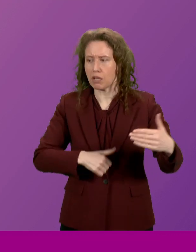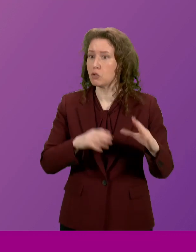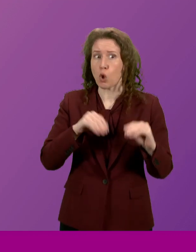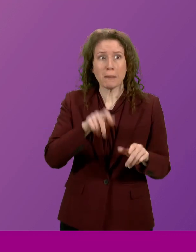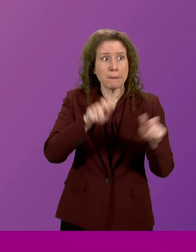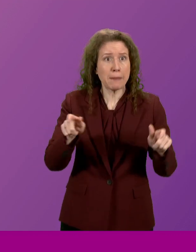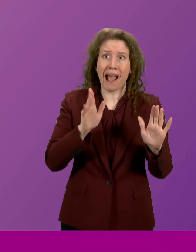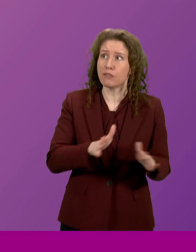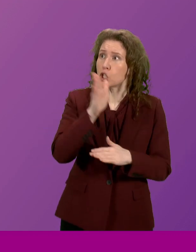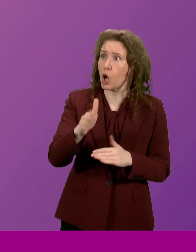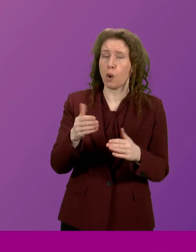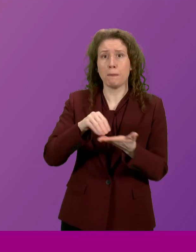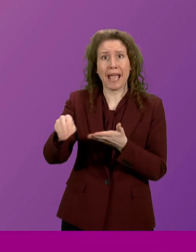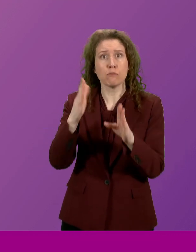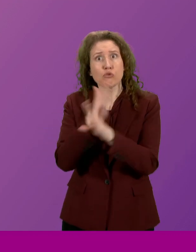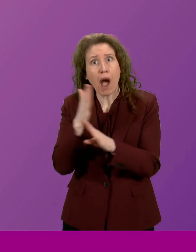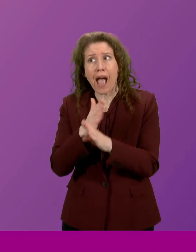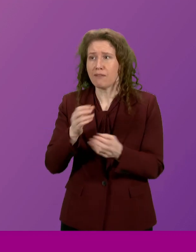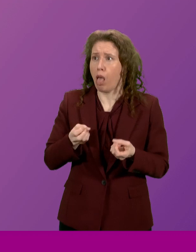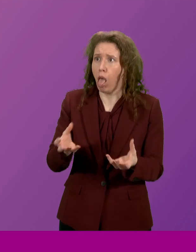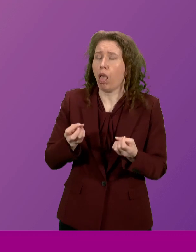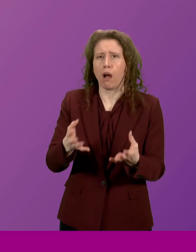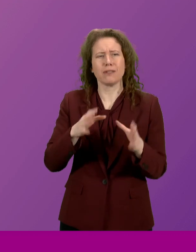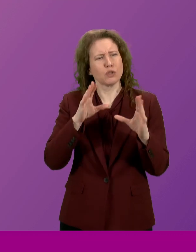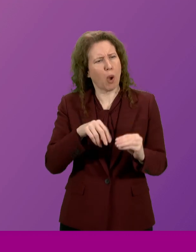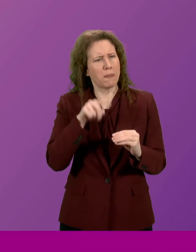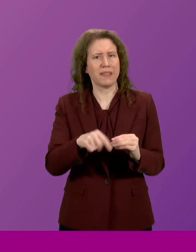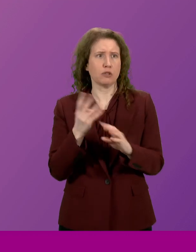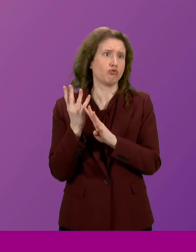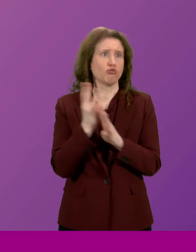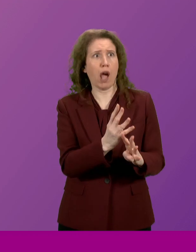of pounds to go private and ending the 8 am rush for a general practitioner appointment?